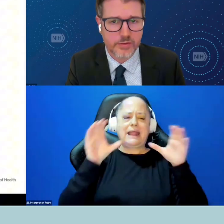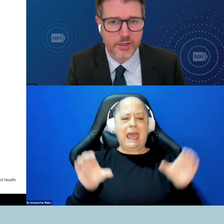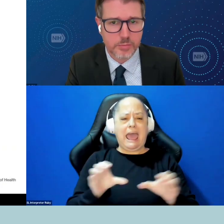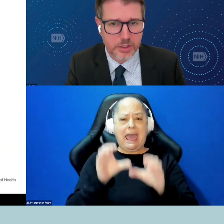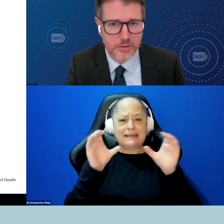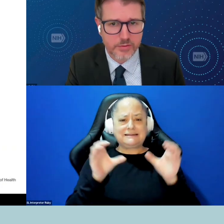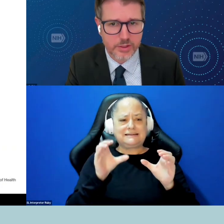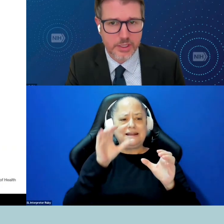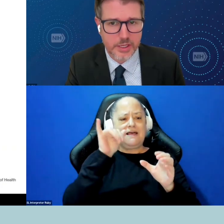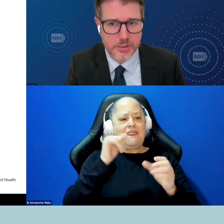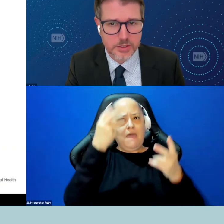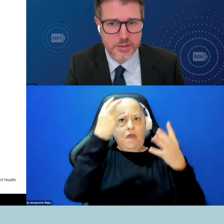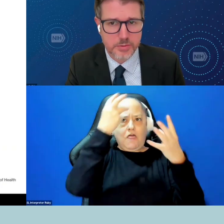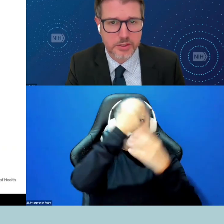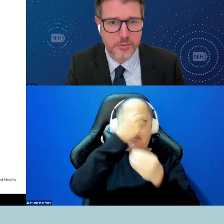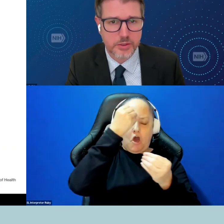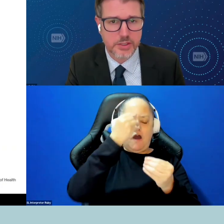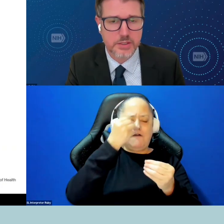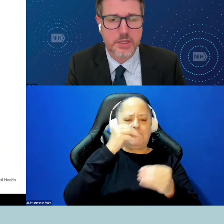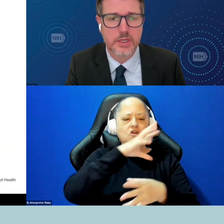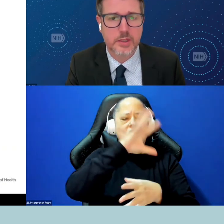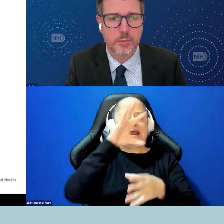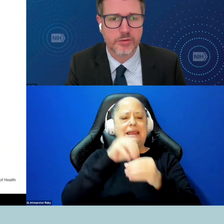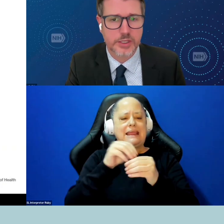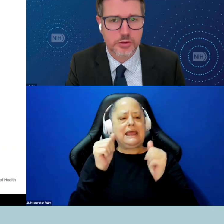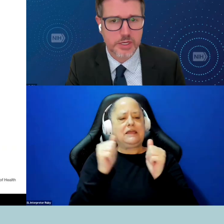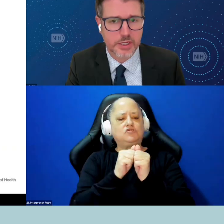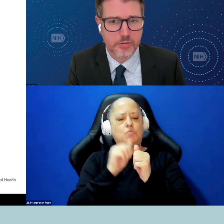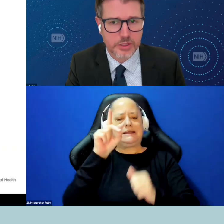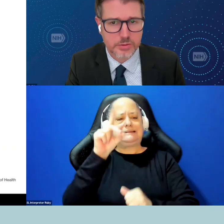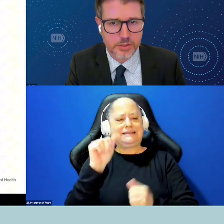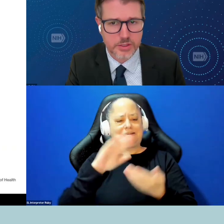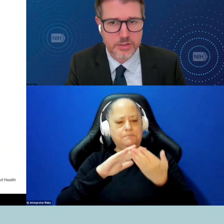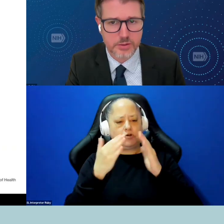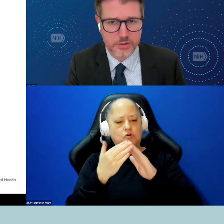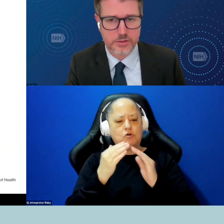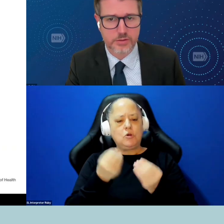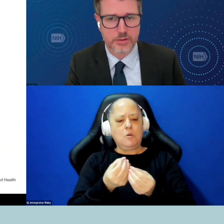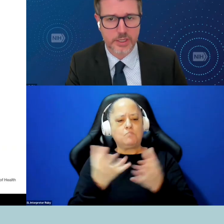thoughtfully and meaningfully engage with disability communities, provide training and resources to external